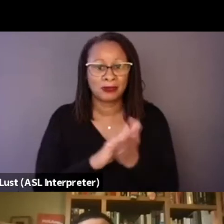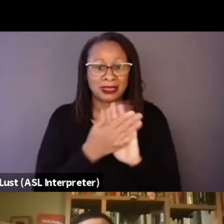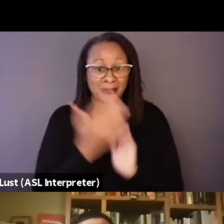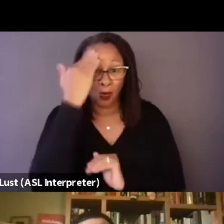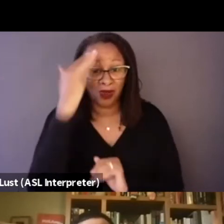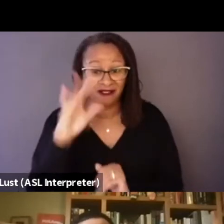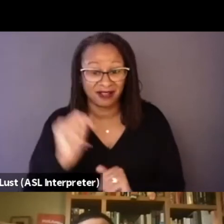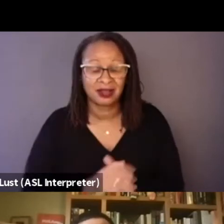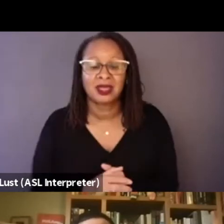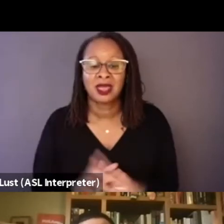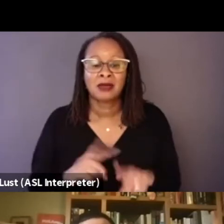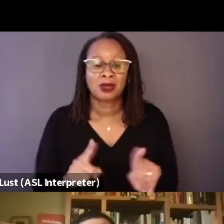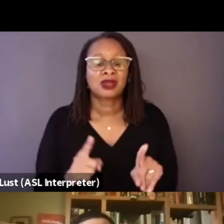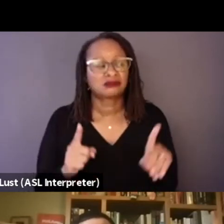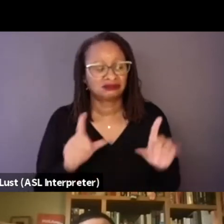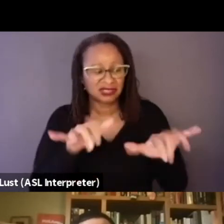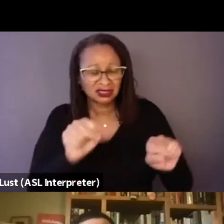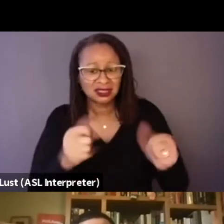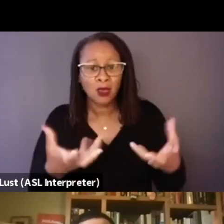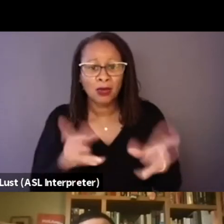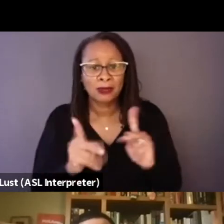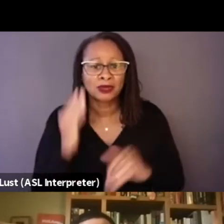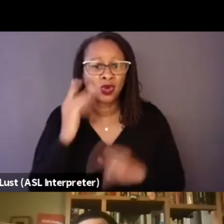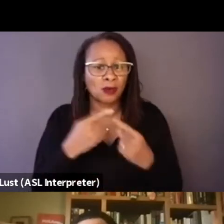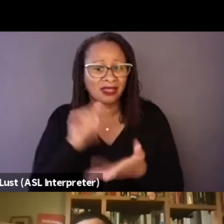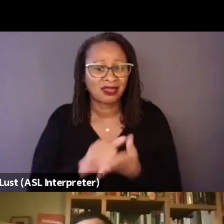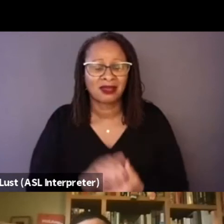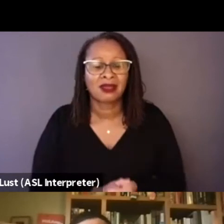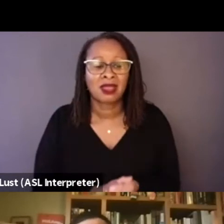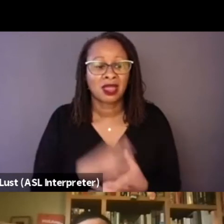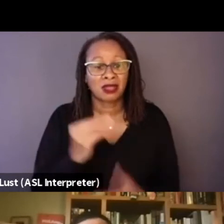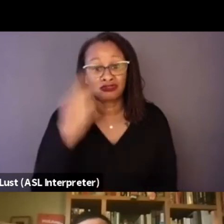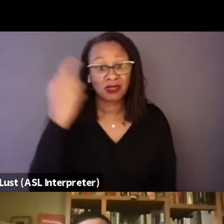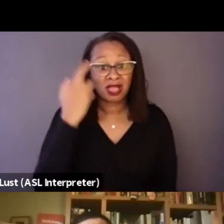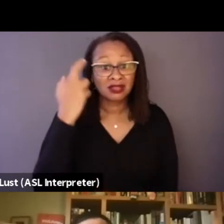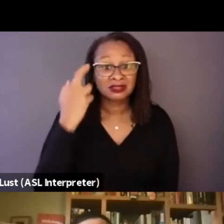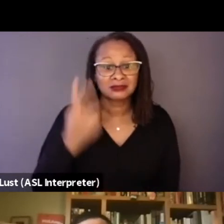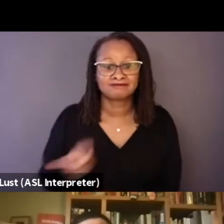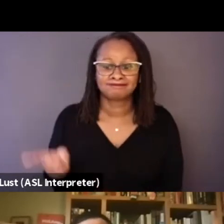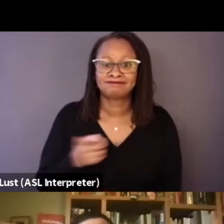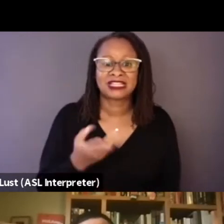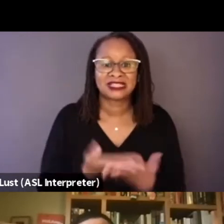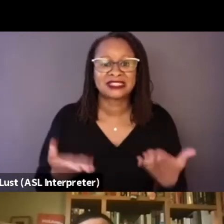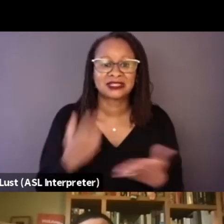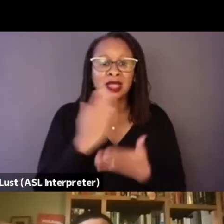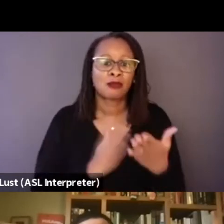But I want people to know about that and realize that these things are part of our living present.